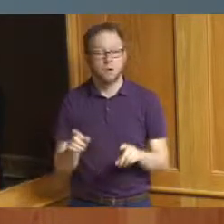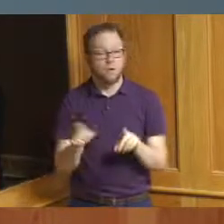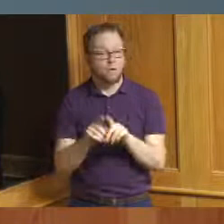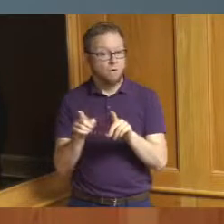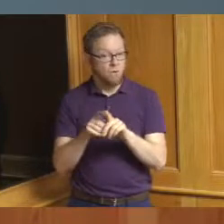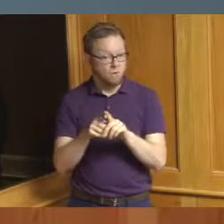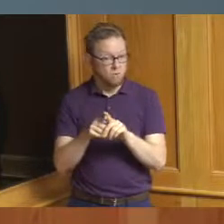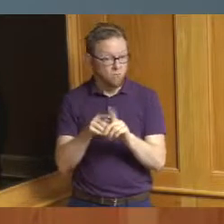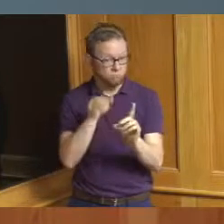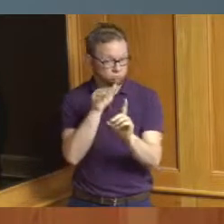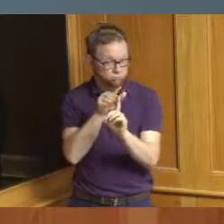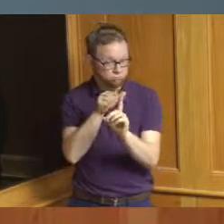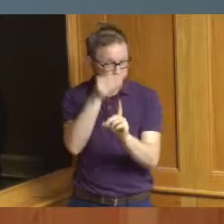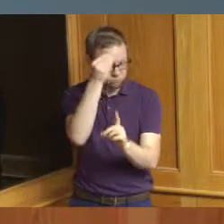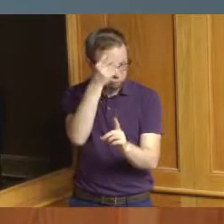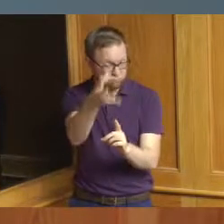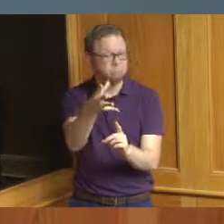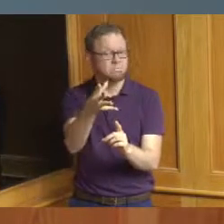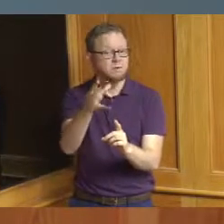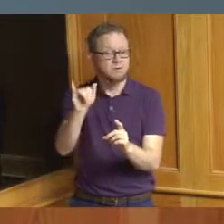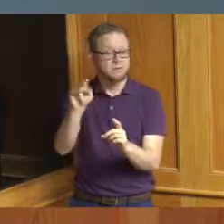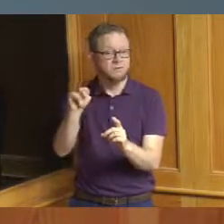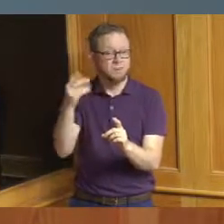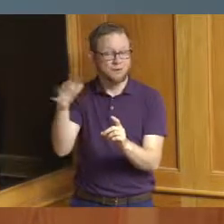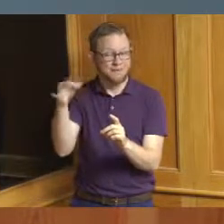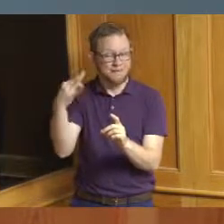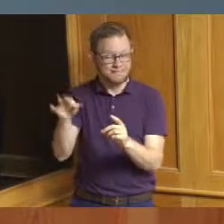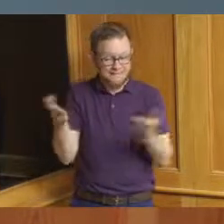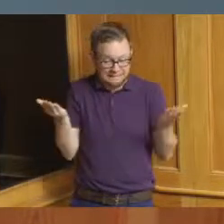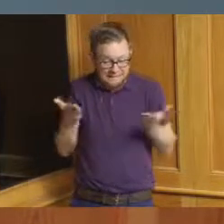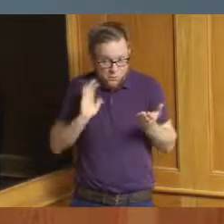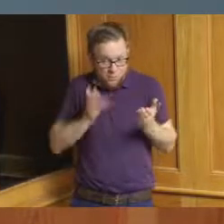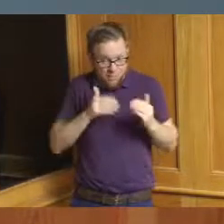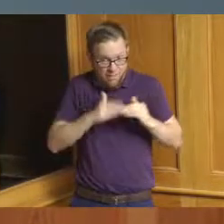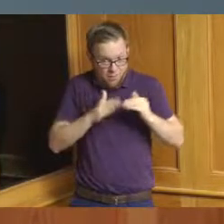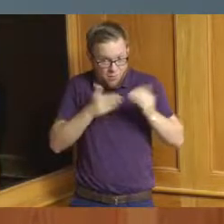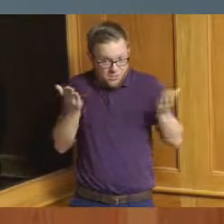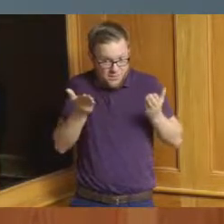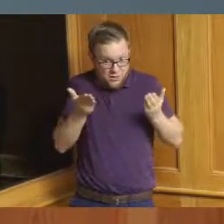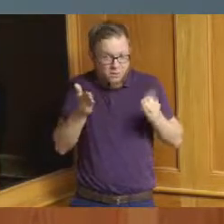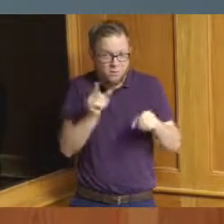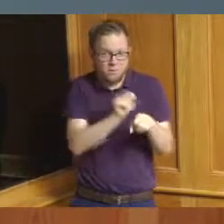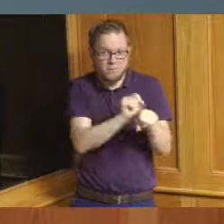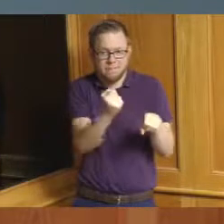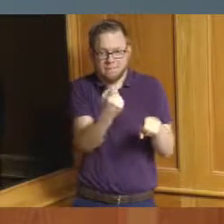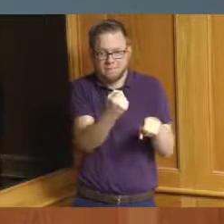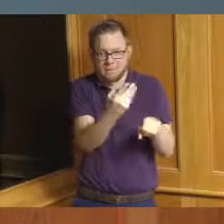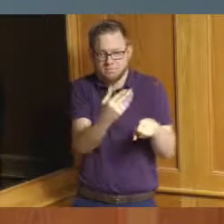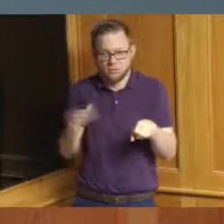be January the 19th at this here at our building 11 to 2 there was a lot of effort that was